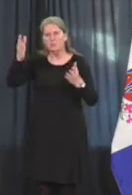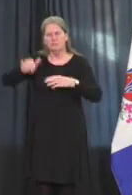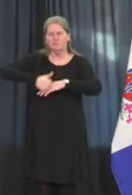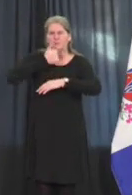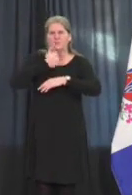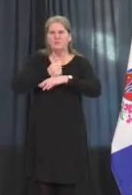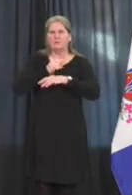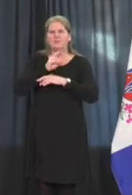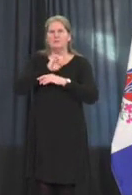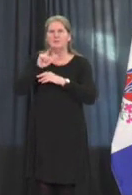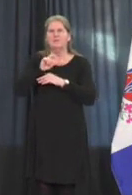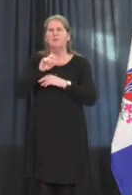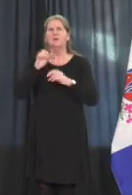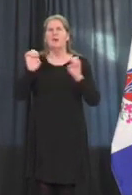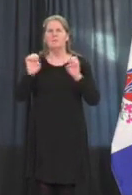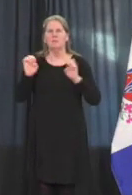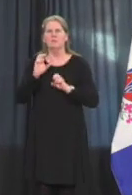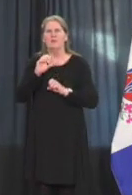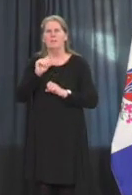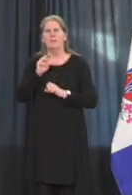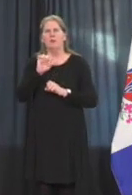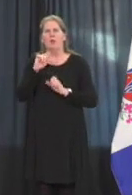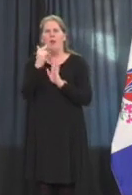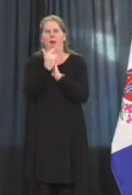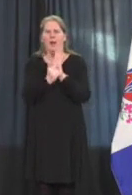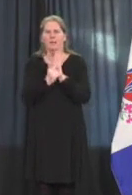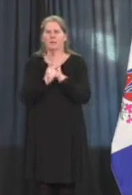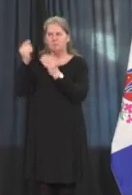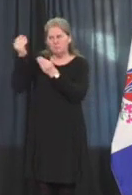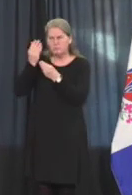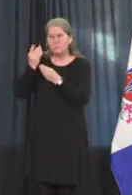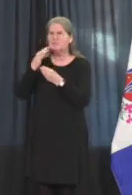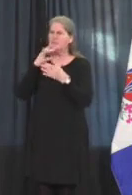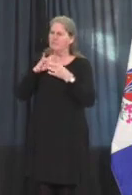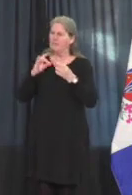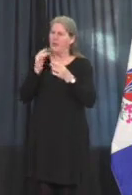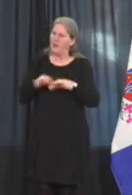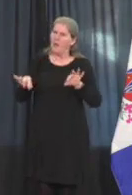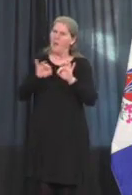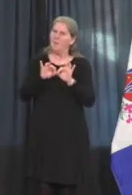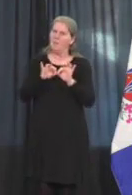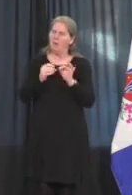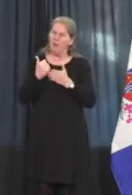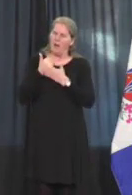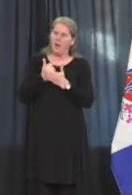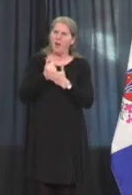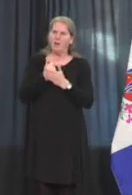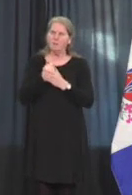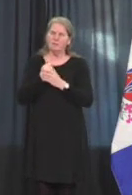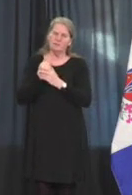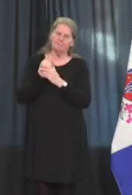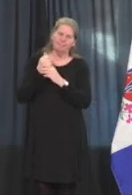THE CIVIL EMERGENCY MEASURES ACT. HE MENTIONED THAT THIS ACT IS AN IMPORTANT TOOL TO HELP FIGHT COVID-19.